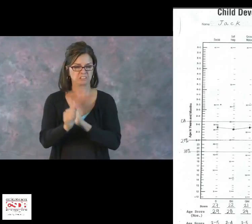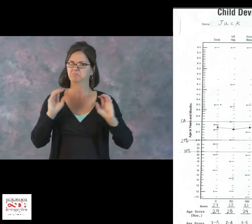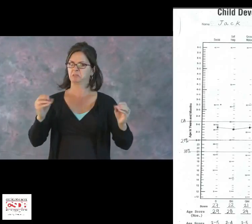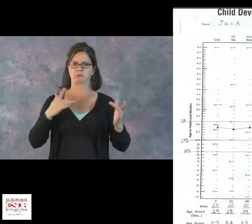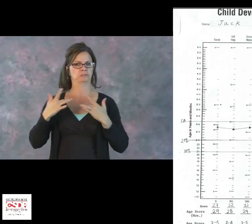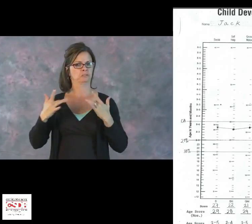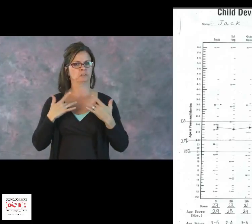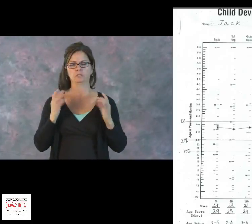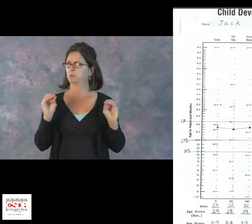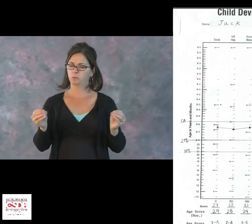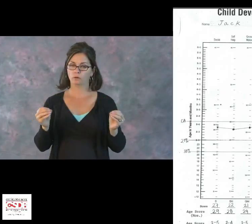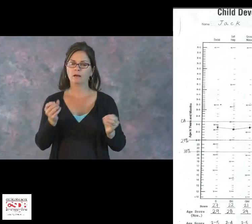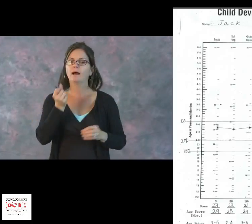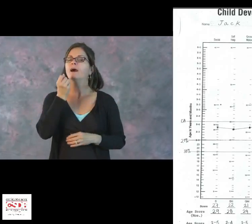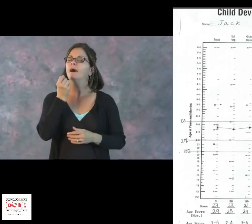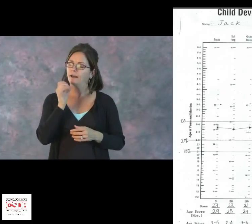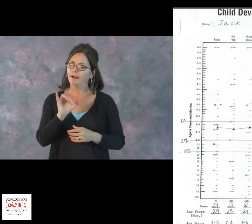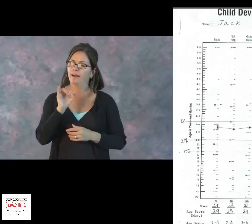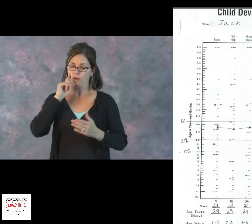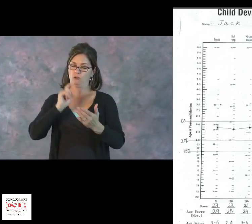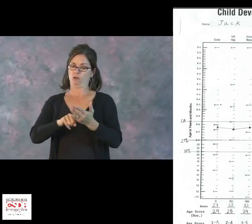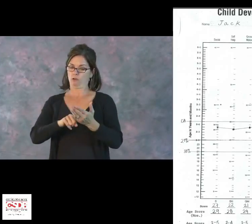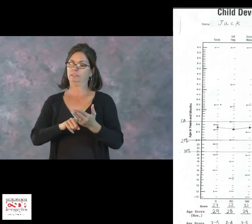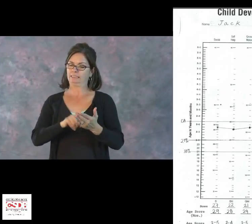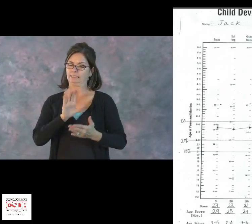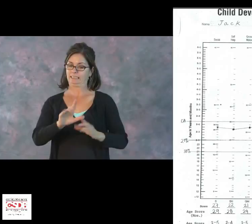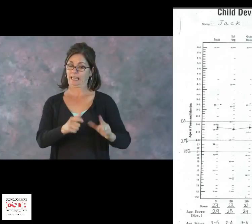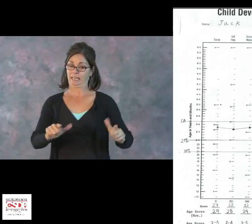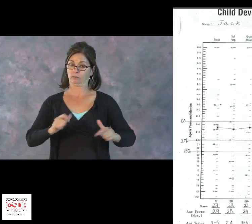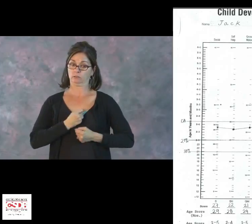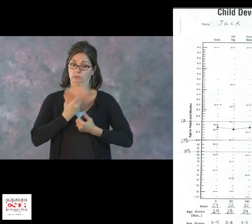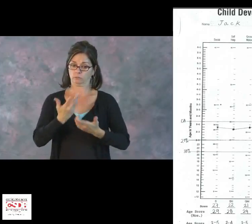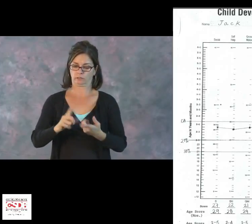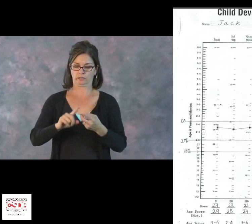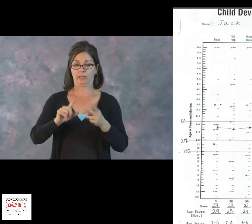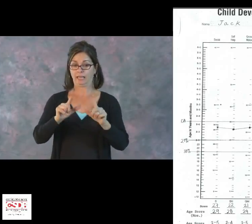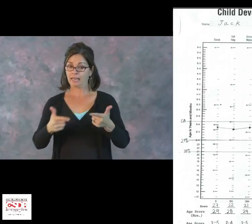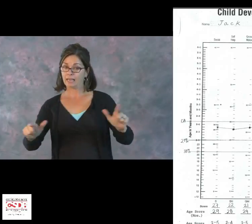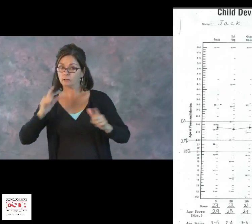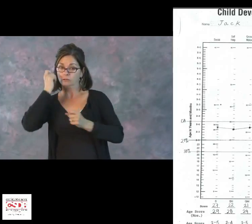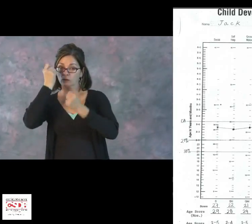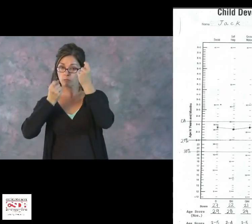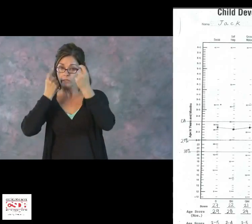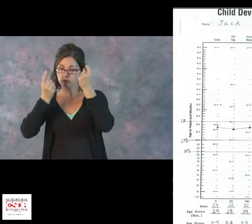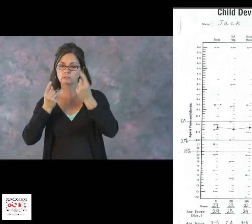but I do see that both his Language Expression and his Language Comprehension are falling